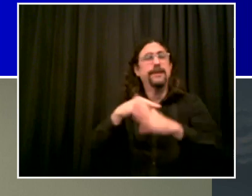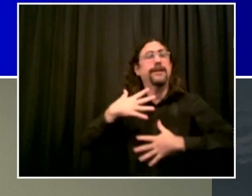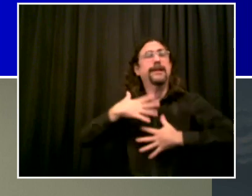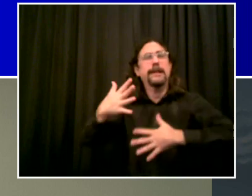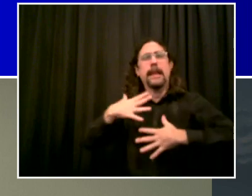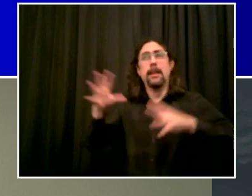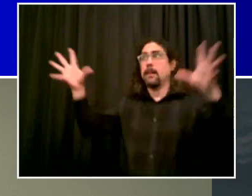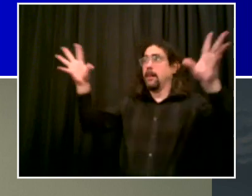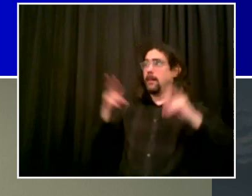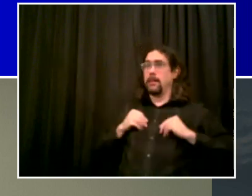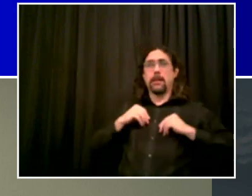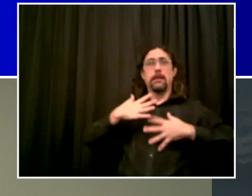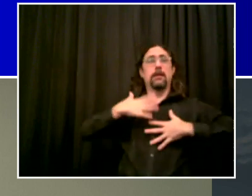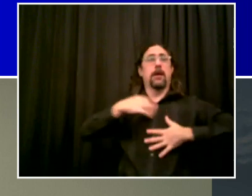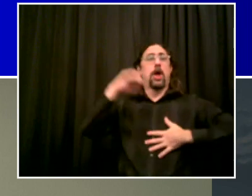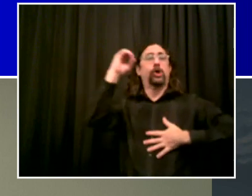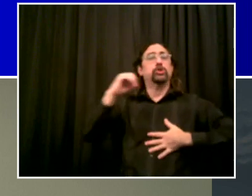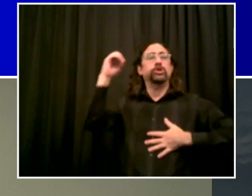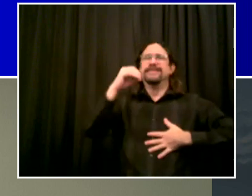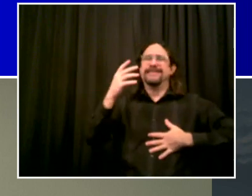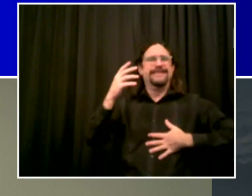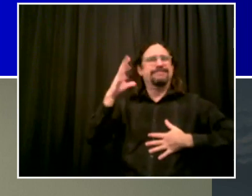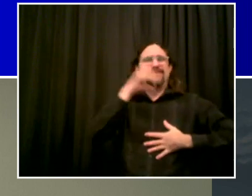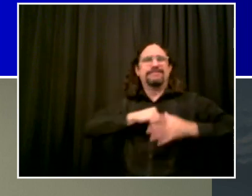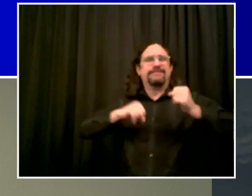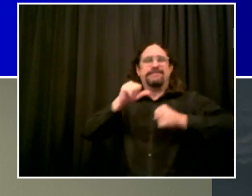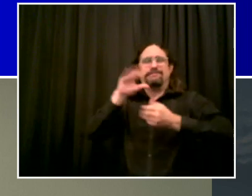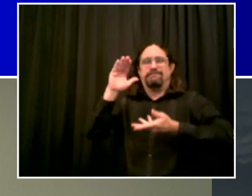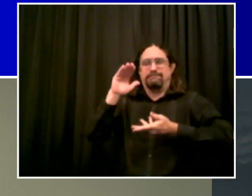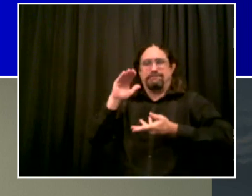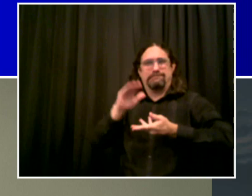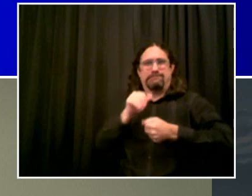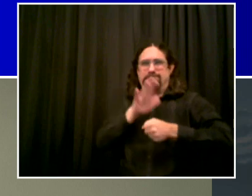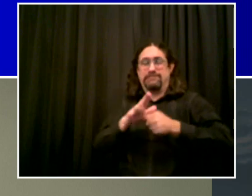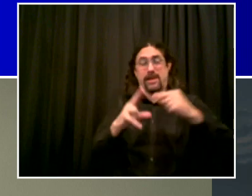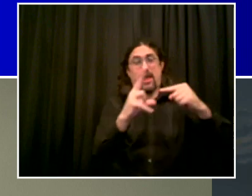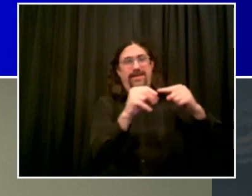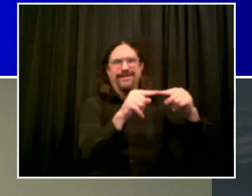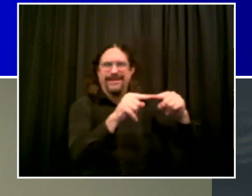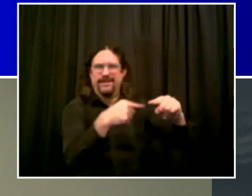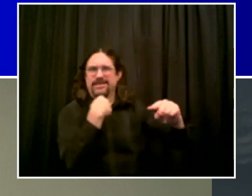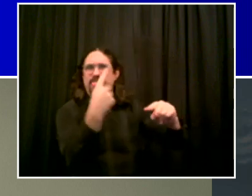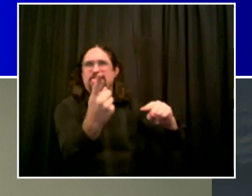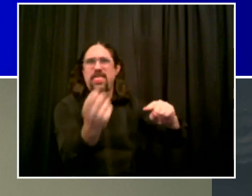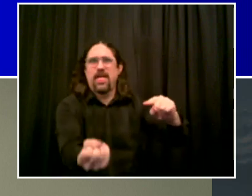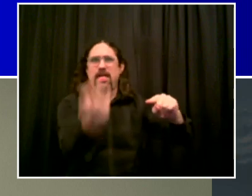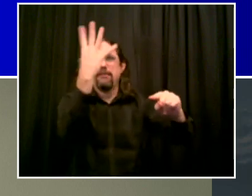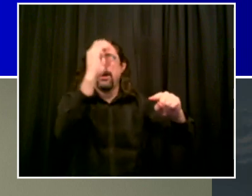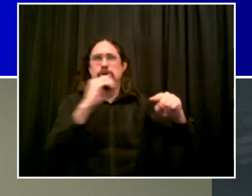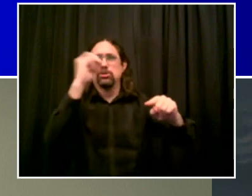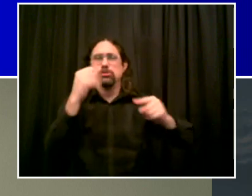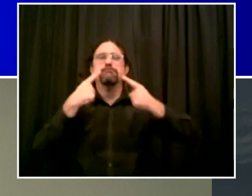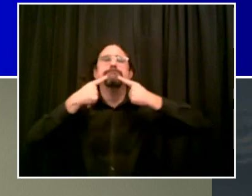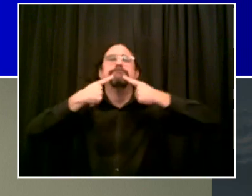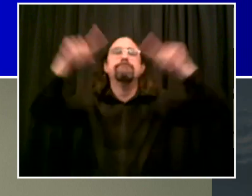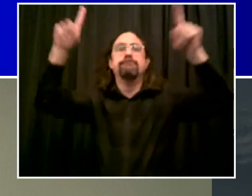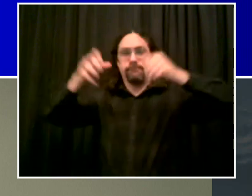BE ASIGN THAT YOU NEED TO GET HELP. WE WILL INCLUDE